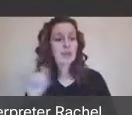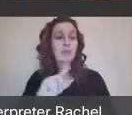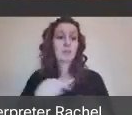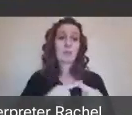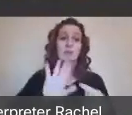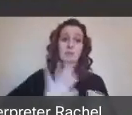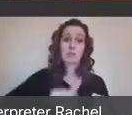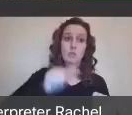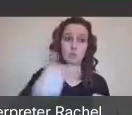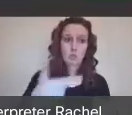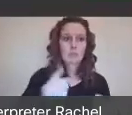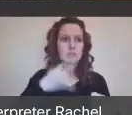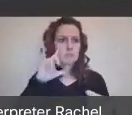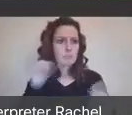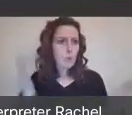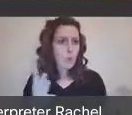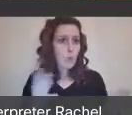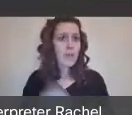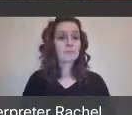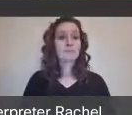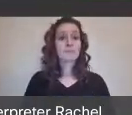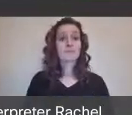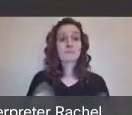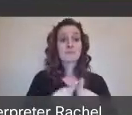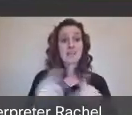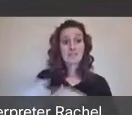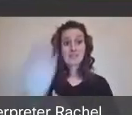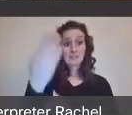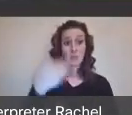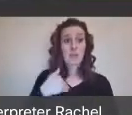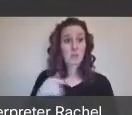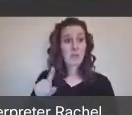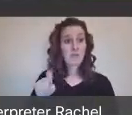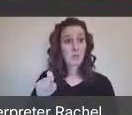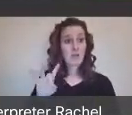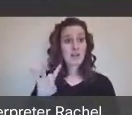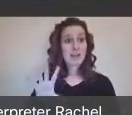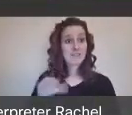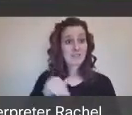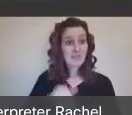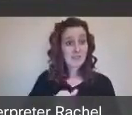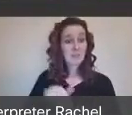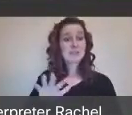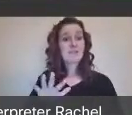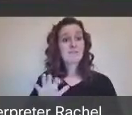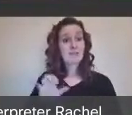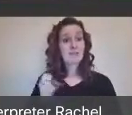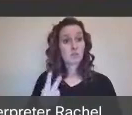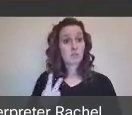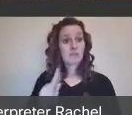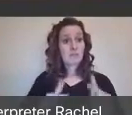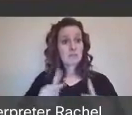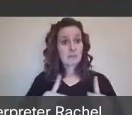As of this morning, we have 185,512 people pre-registered.